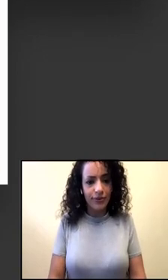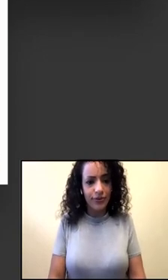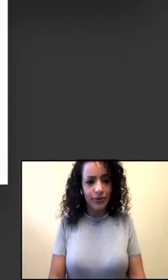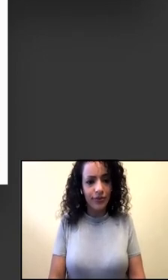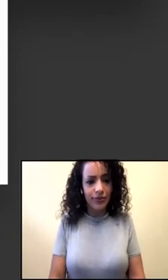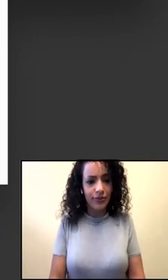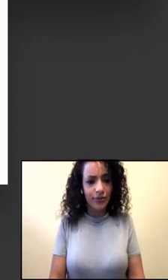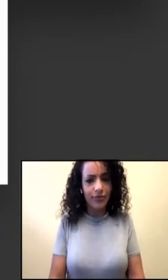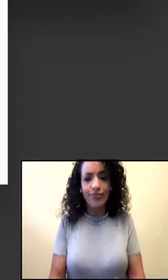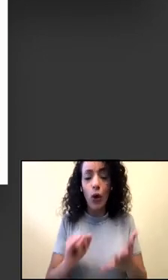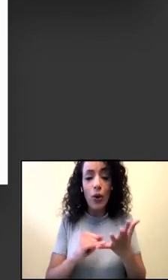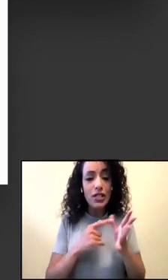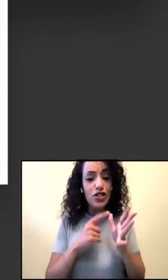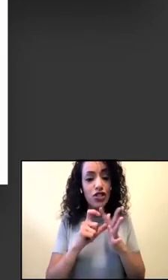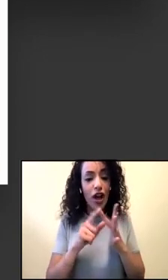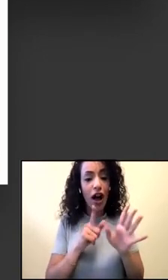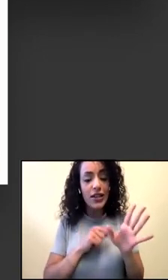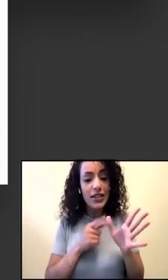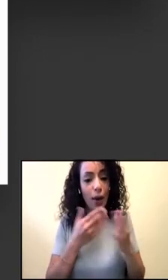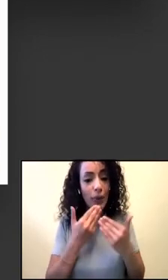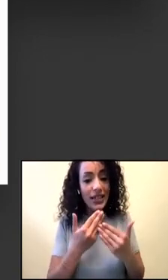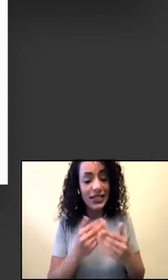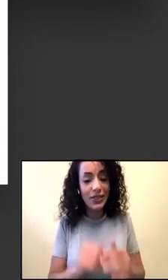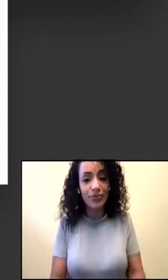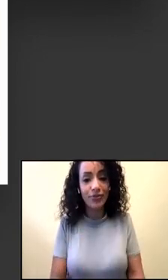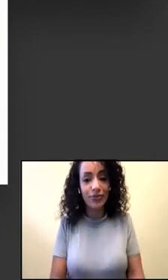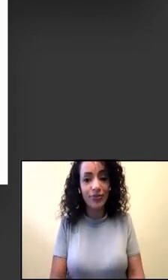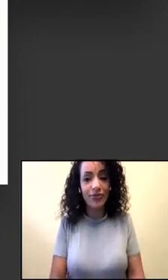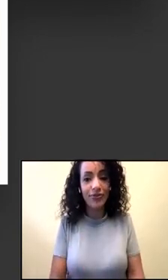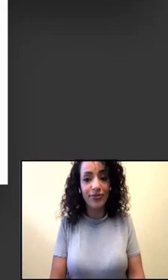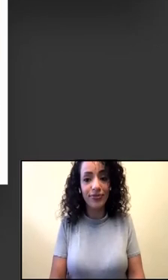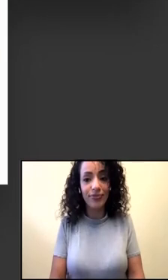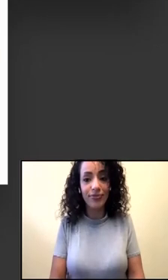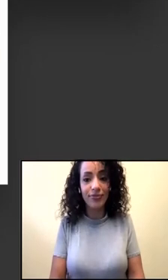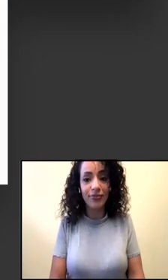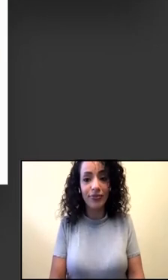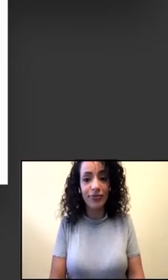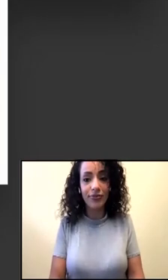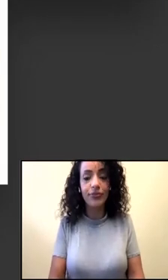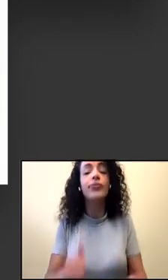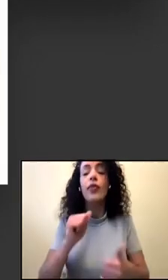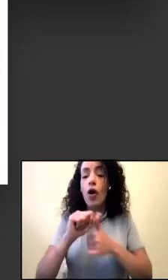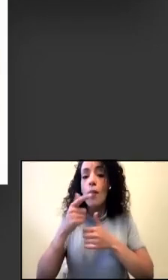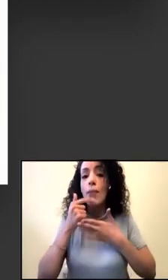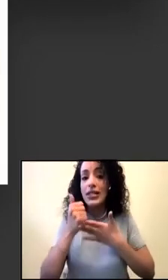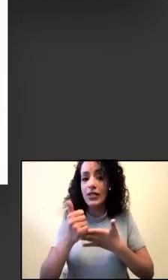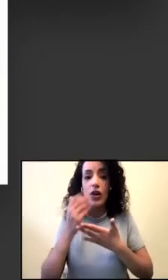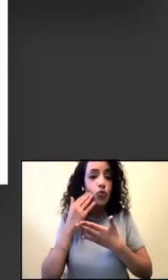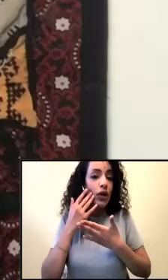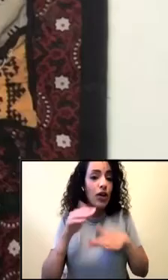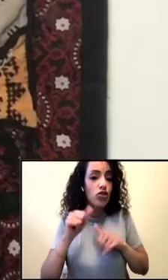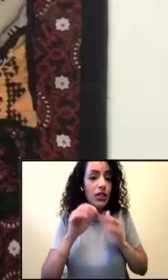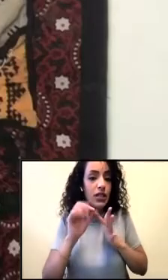Sadiya and then we'll move around. The best advice I got when I started this project was start with